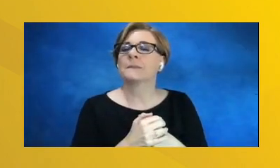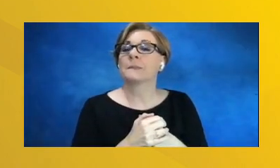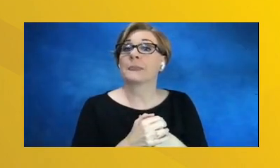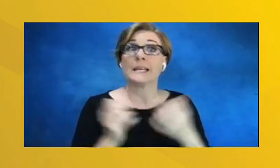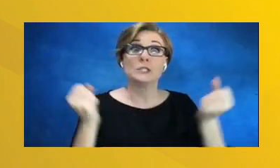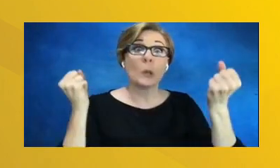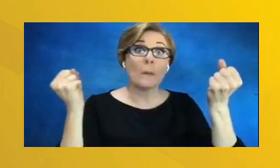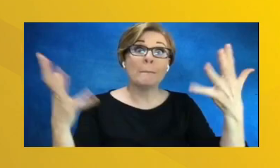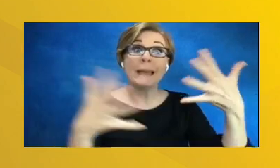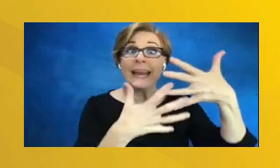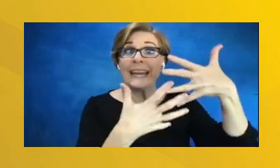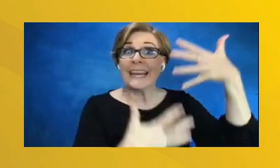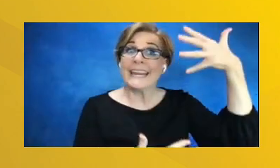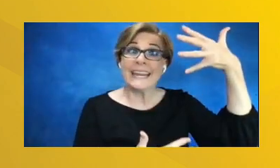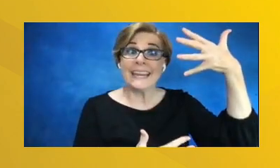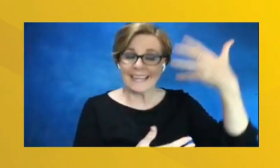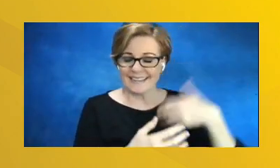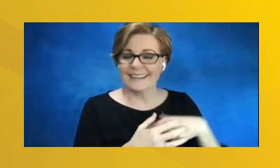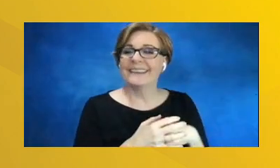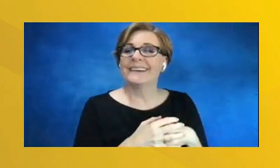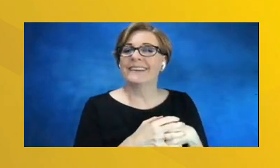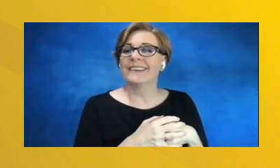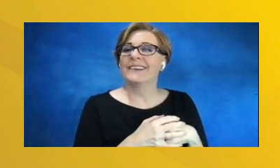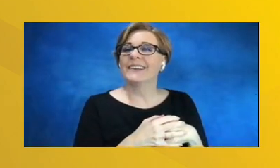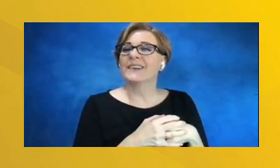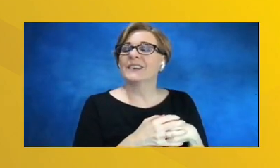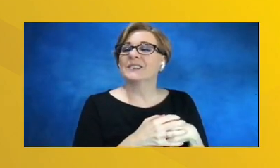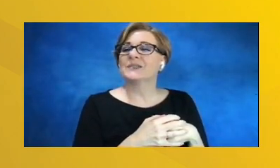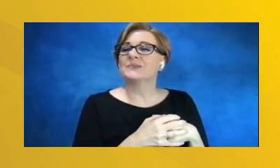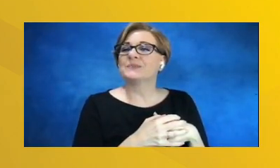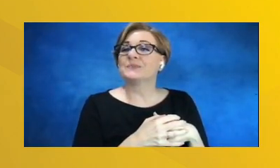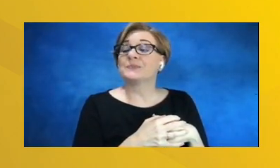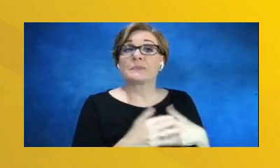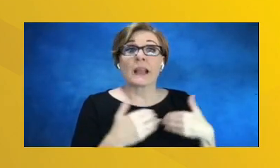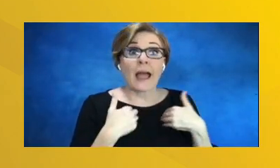I don't know if there are any questions because...